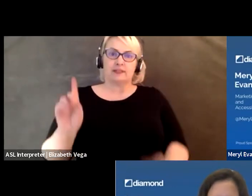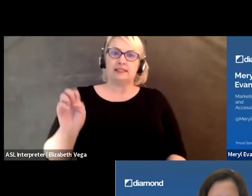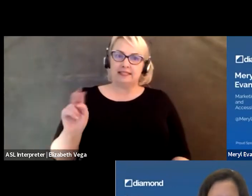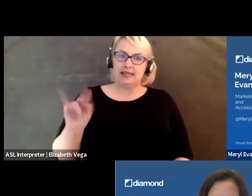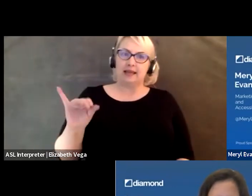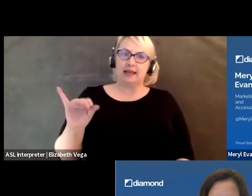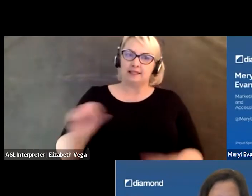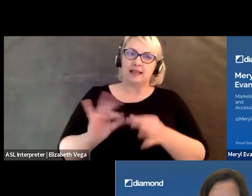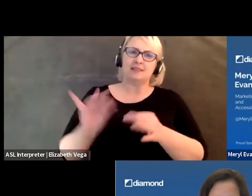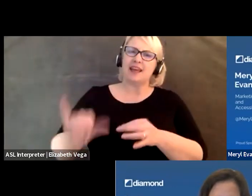Totally agree.